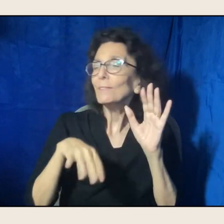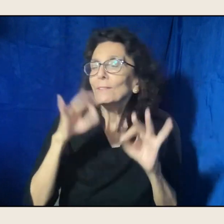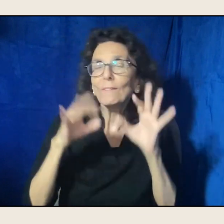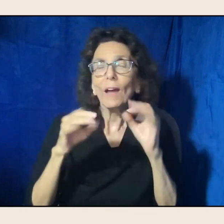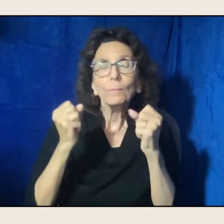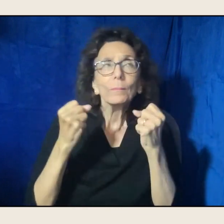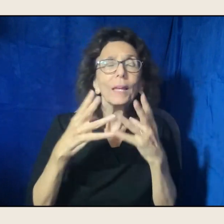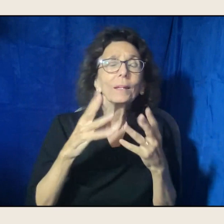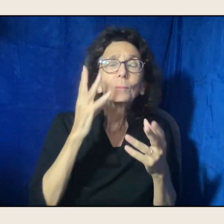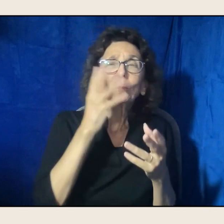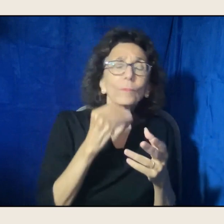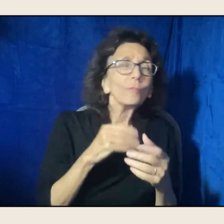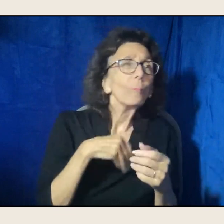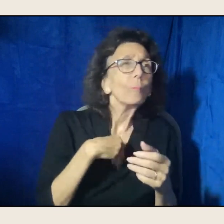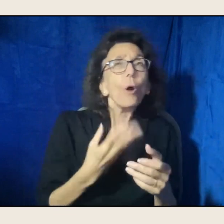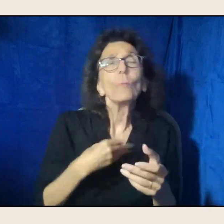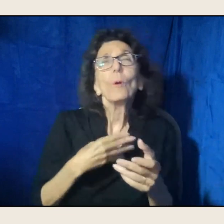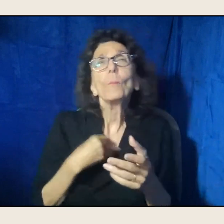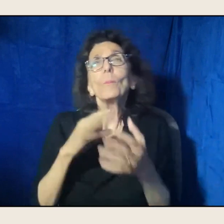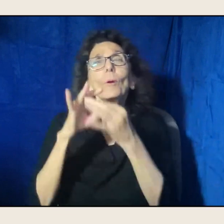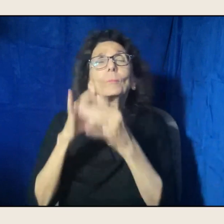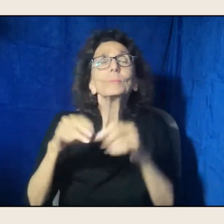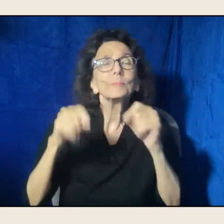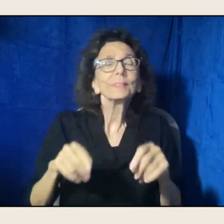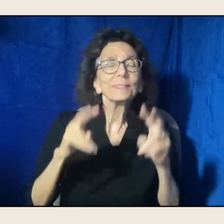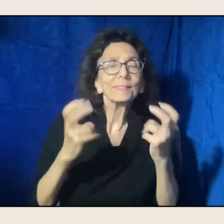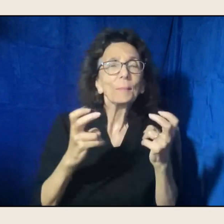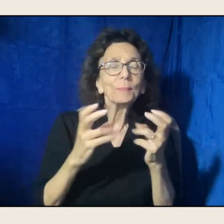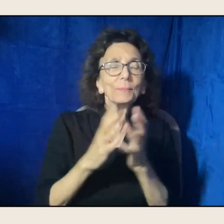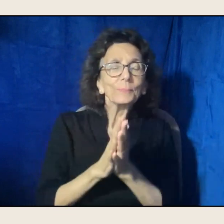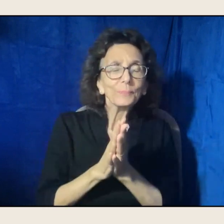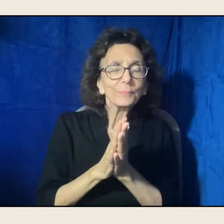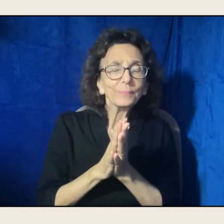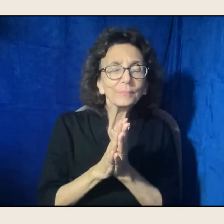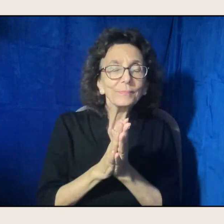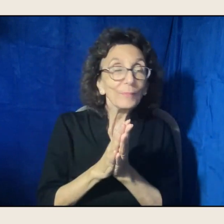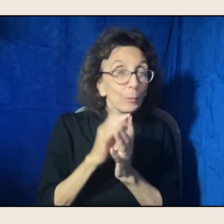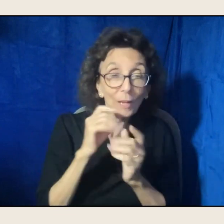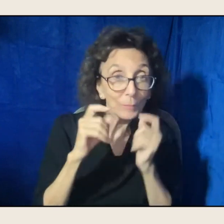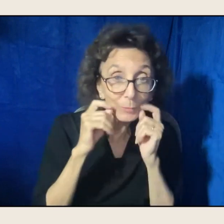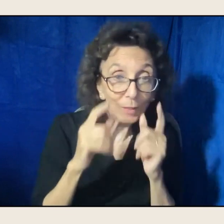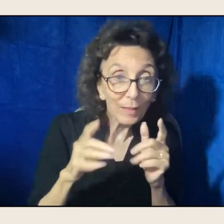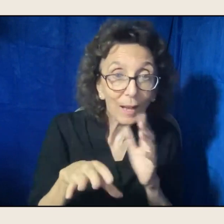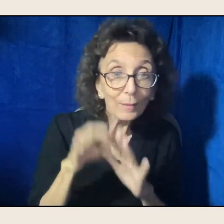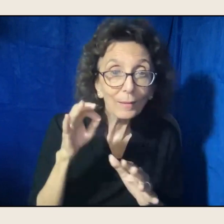that could surround our topic. But it won't surprise you that I chose the poet Ross Gay.